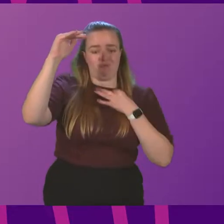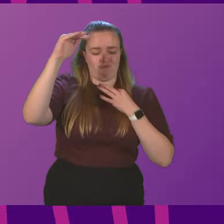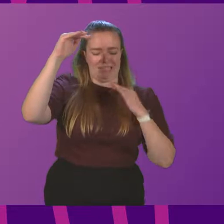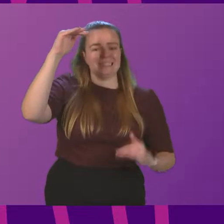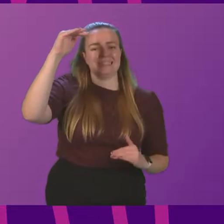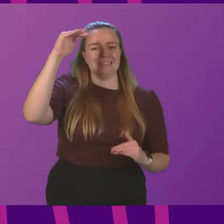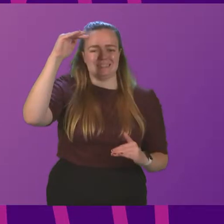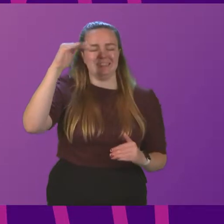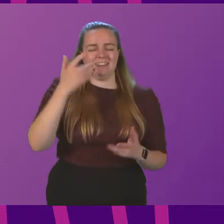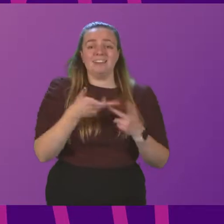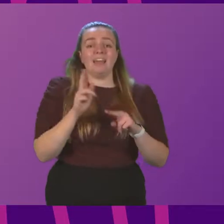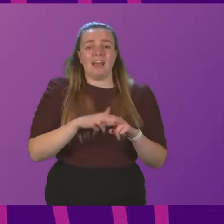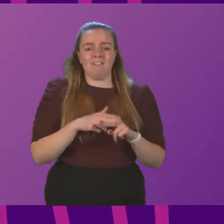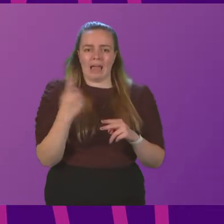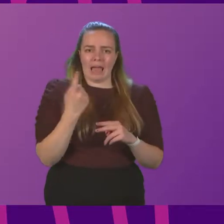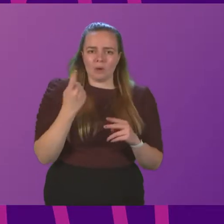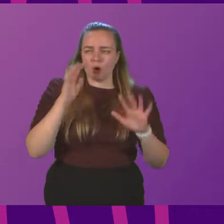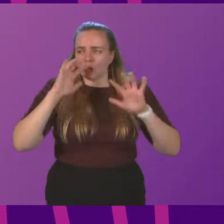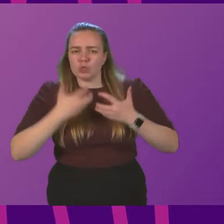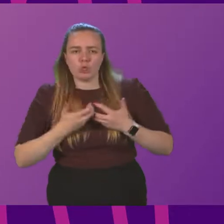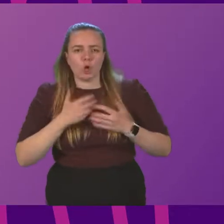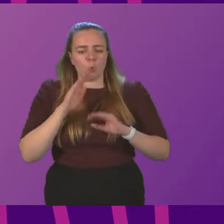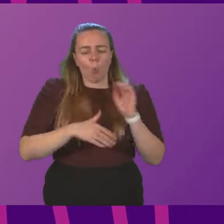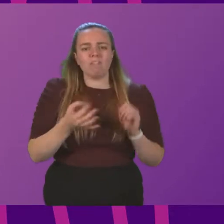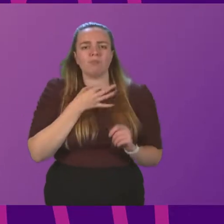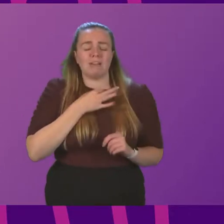risks of side effects. If anybody is concerned about a particular risk, they should speak to